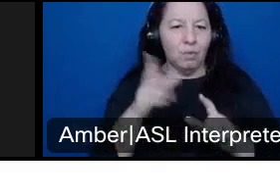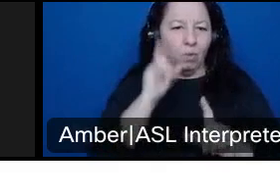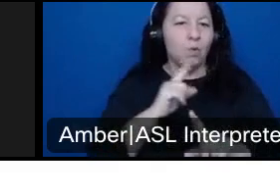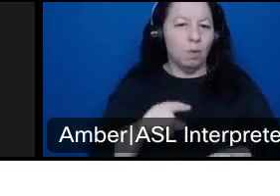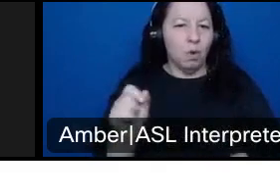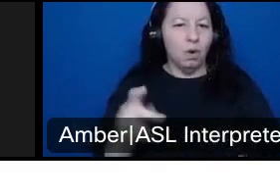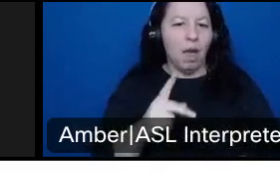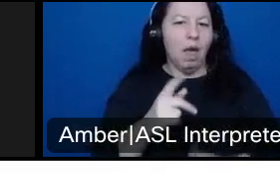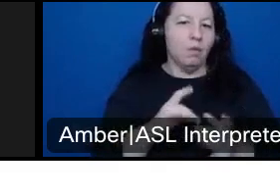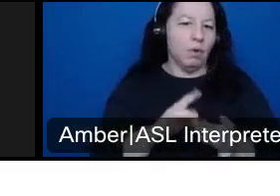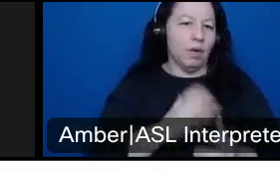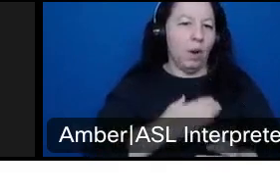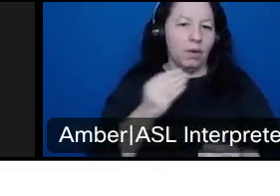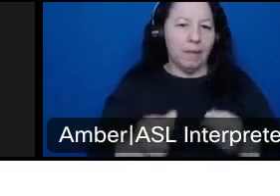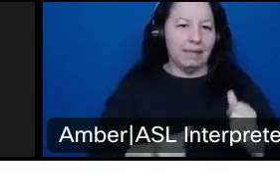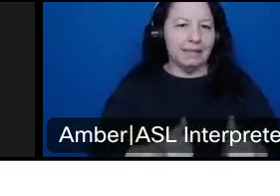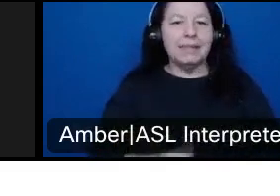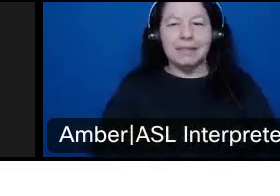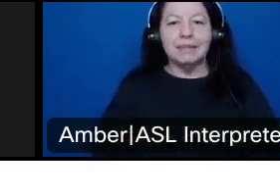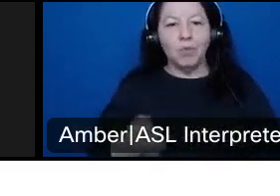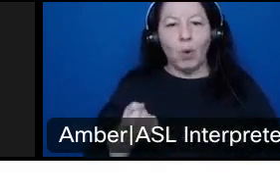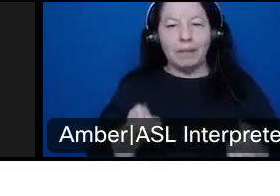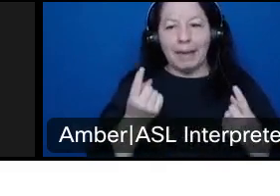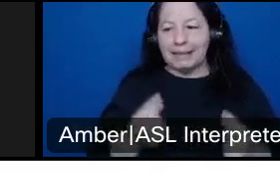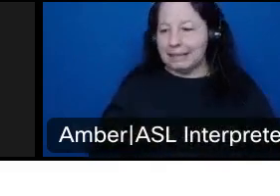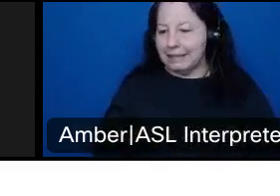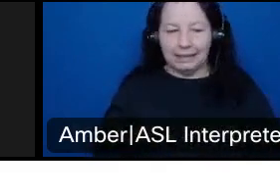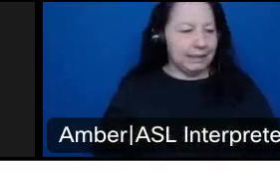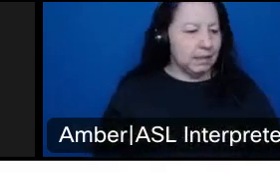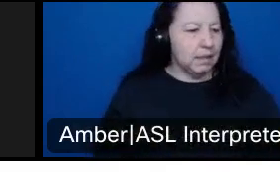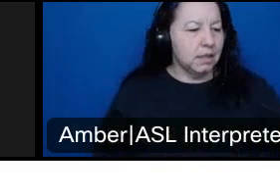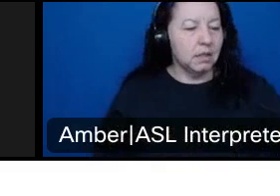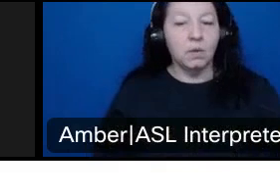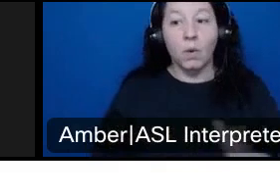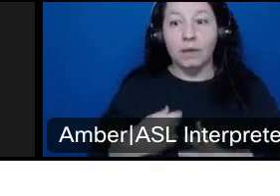Track of.